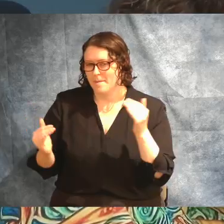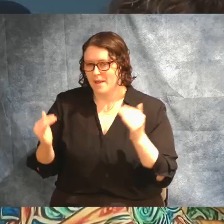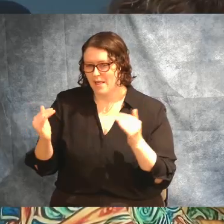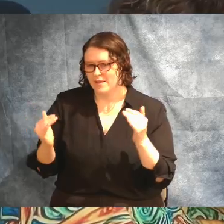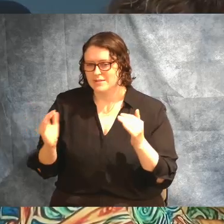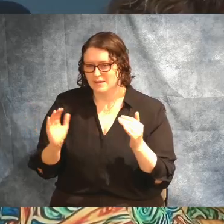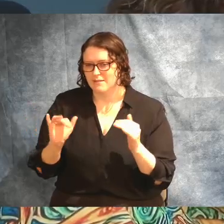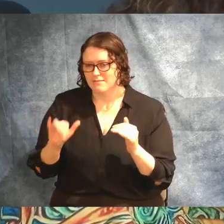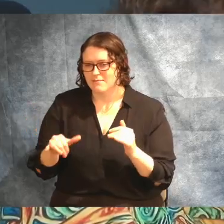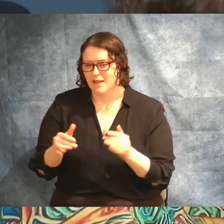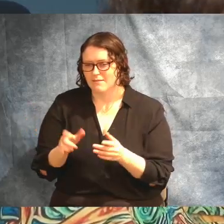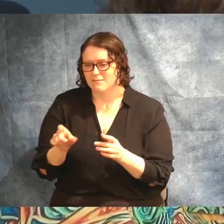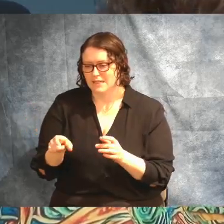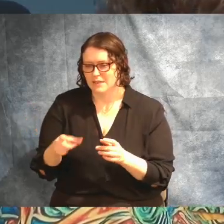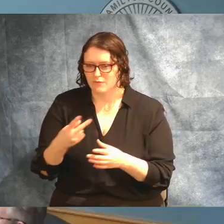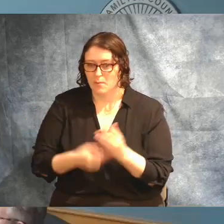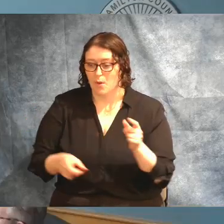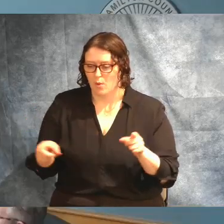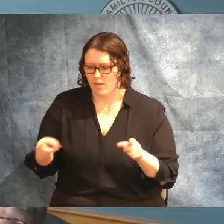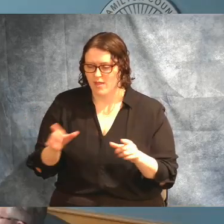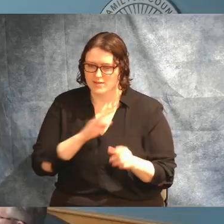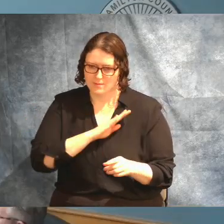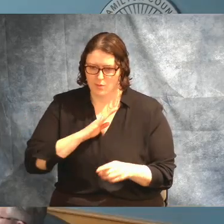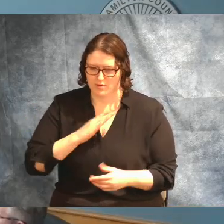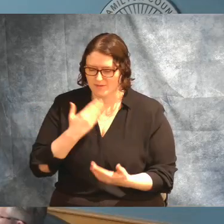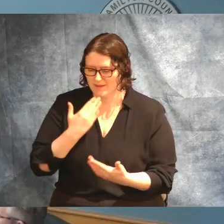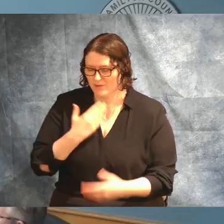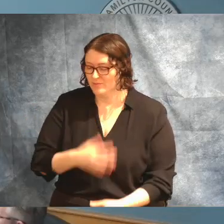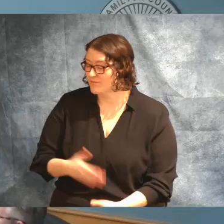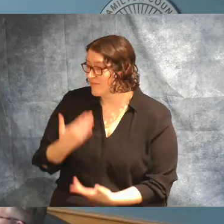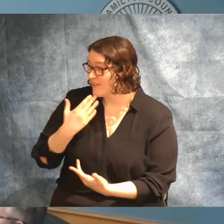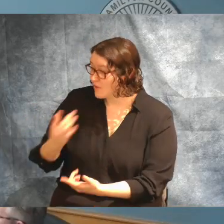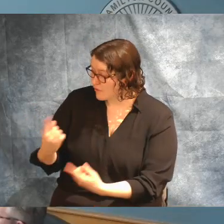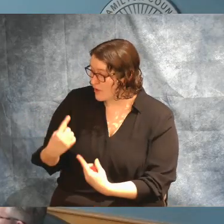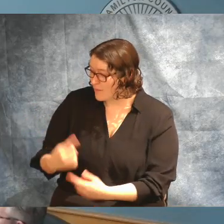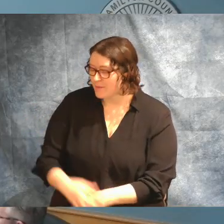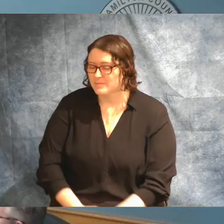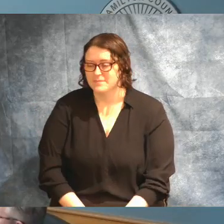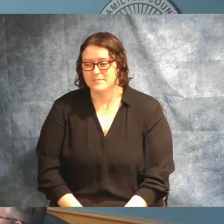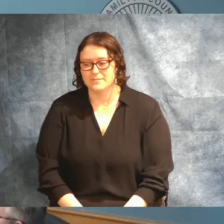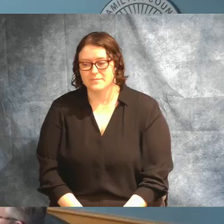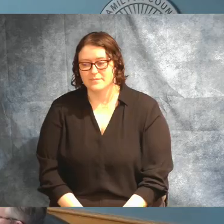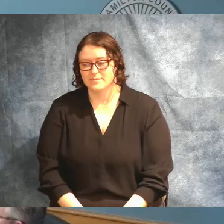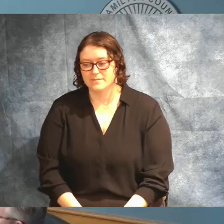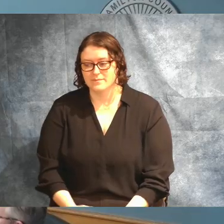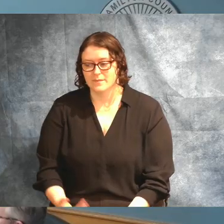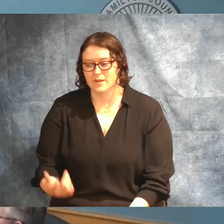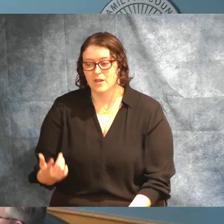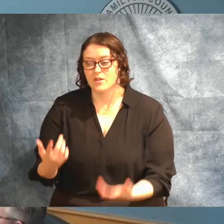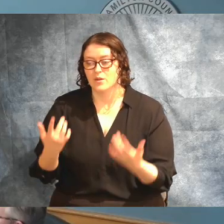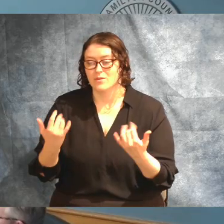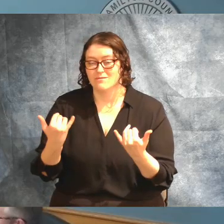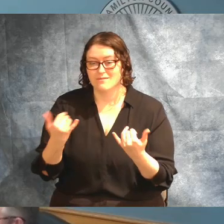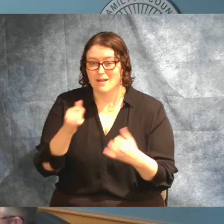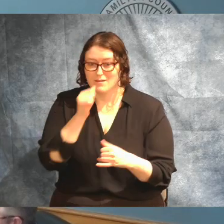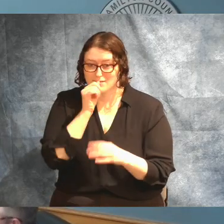appreciate that. Thank you so much for coming. We have an executive session. Before I make a